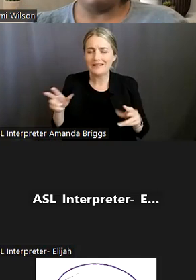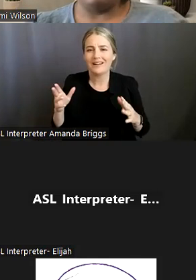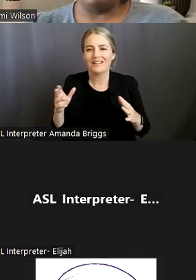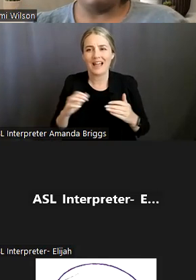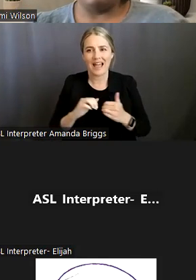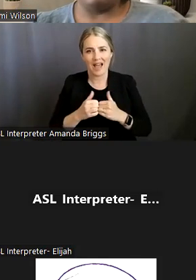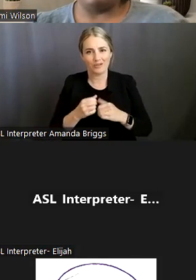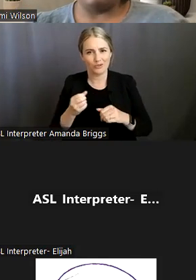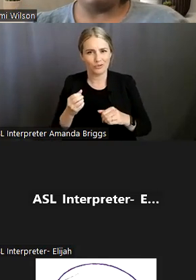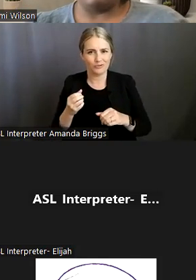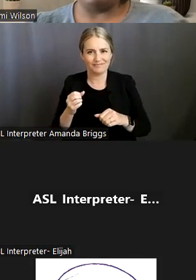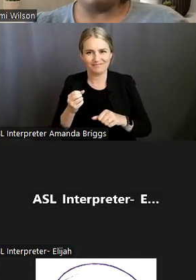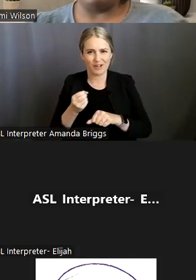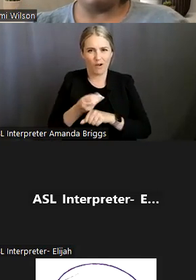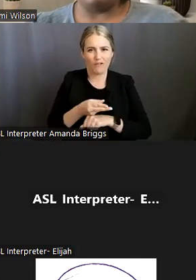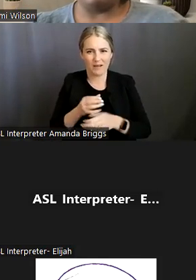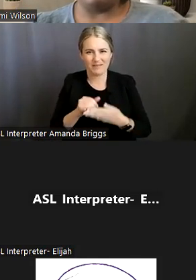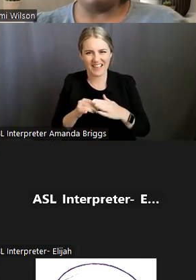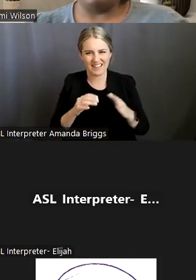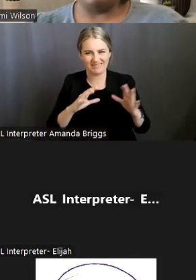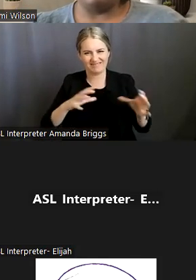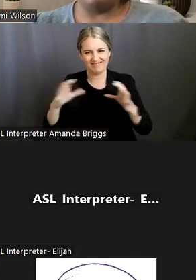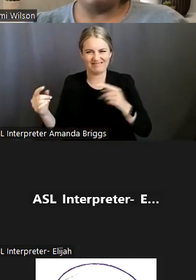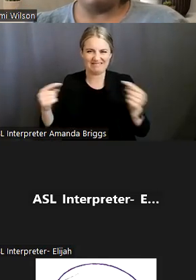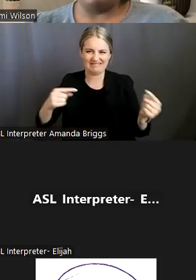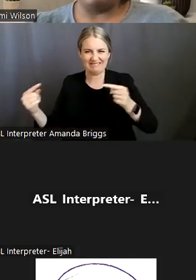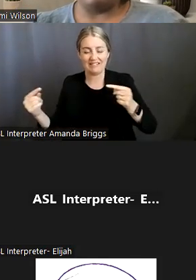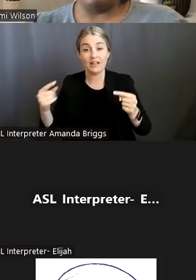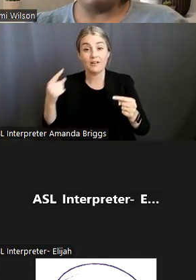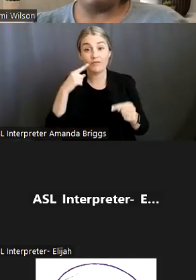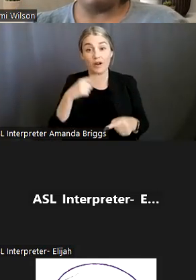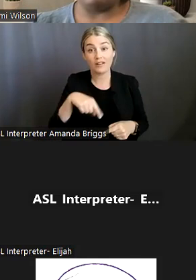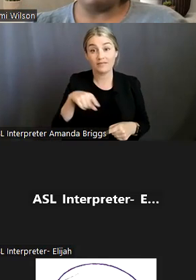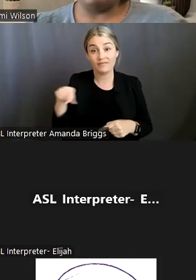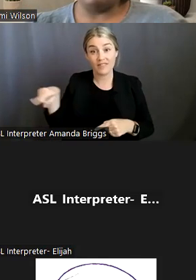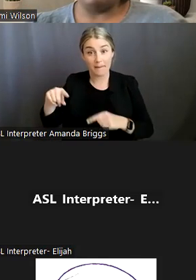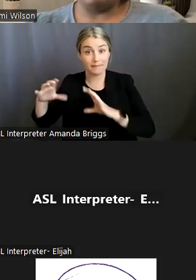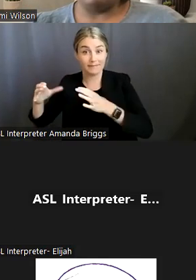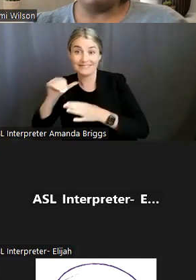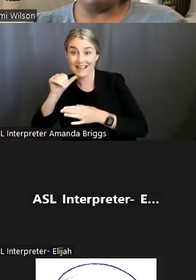difficult in, you know, for the non-users. So when I was talking about asking where they